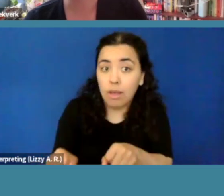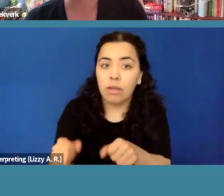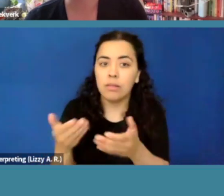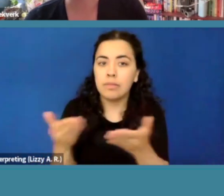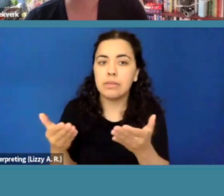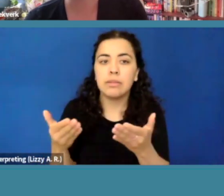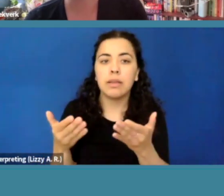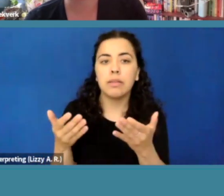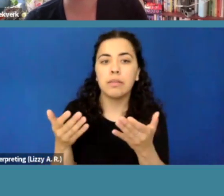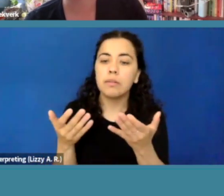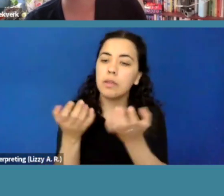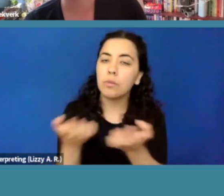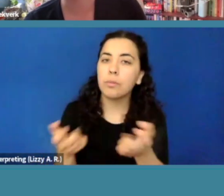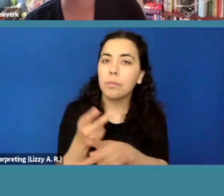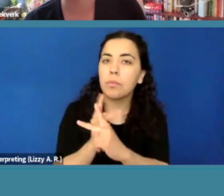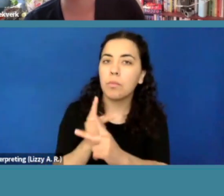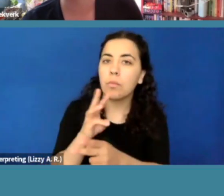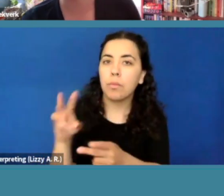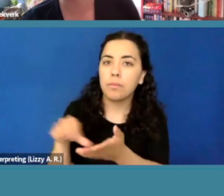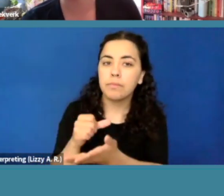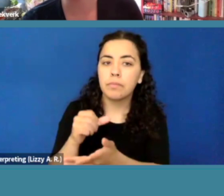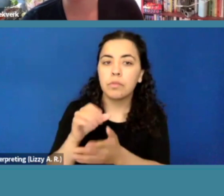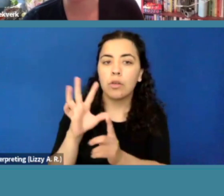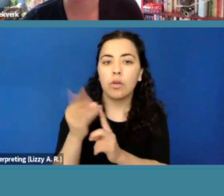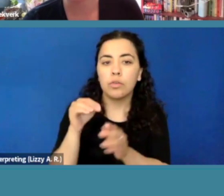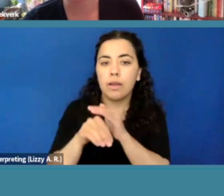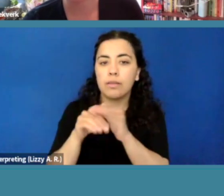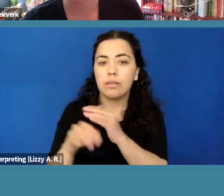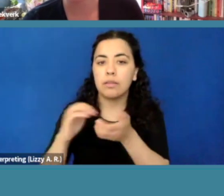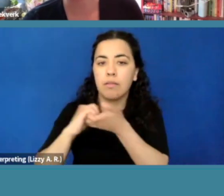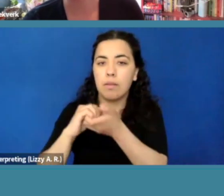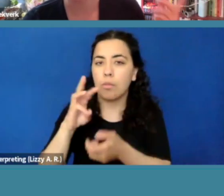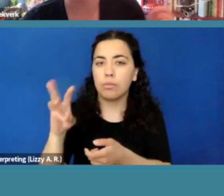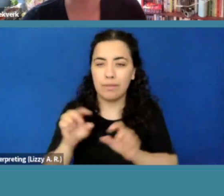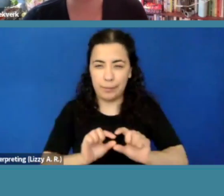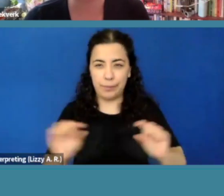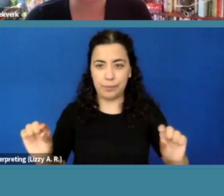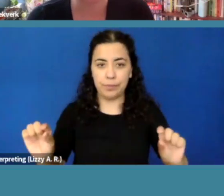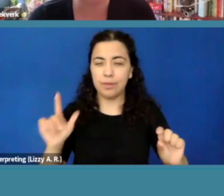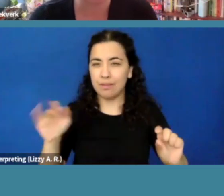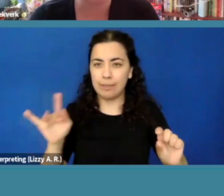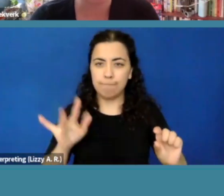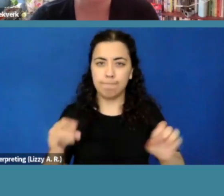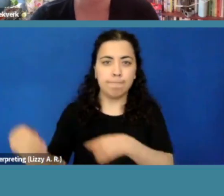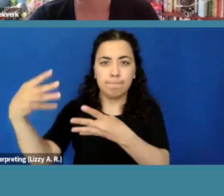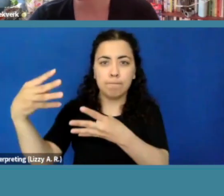on the Cultural Access Collaborative website. So I've left a link for that on this slide, and I believe it's also in our resources.